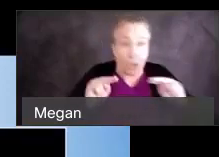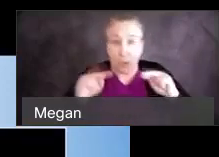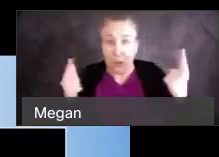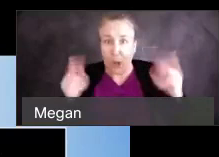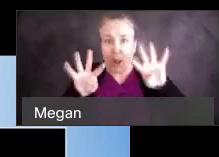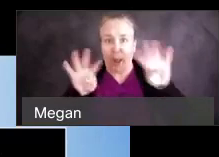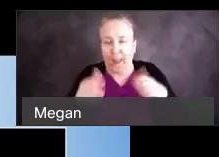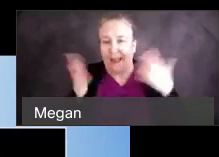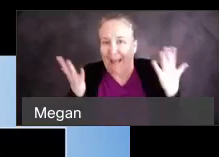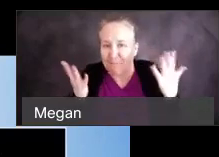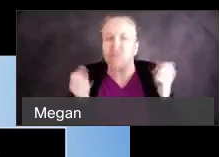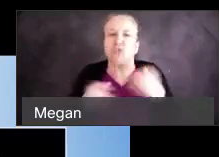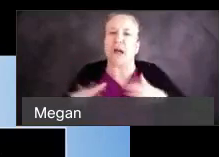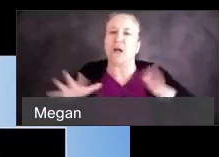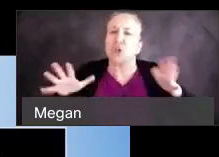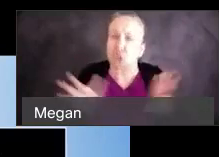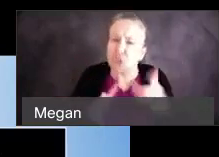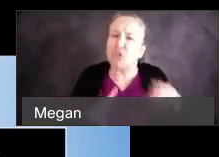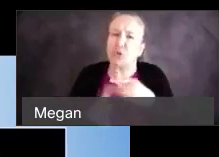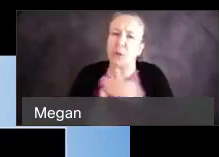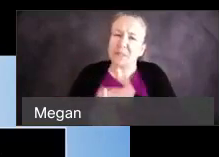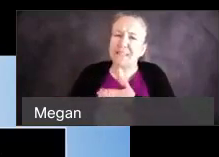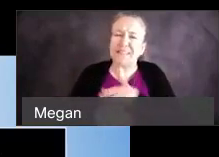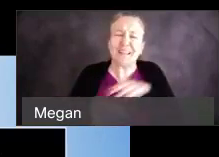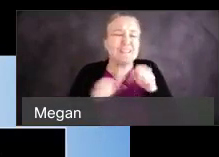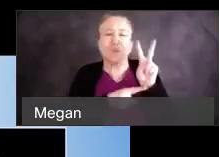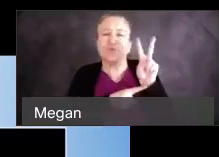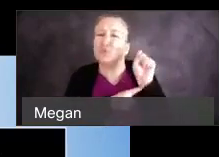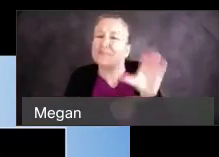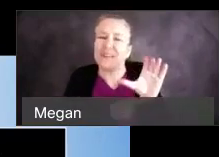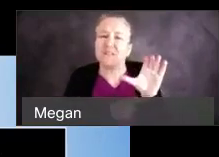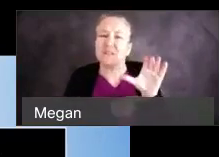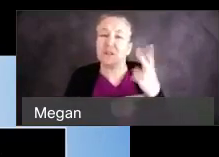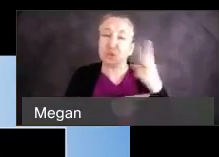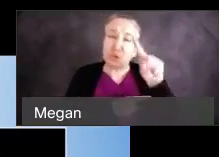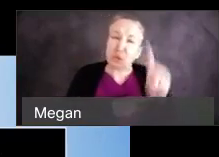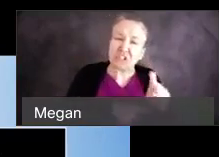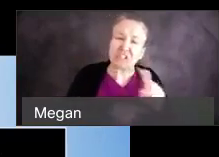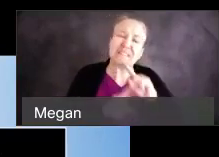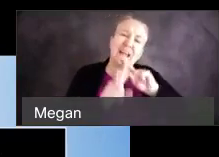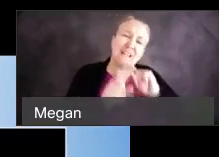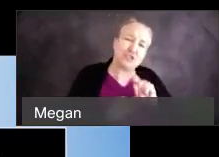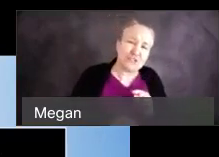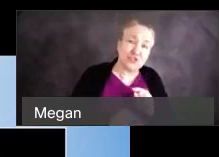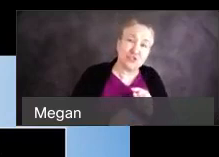people to just take a couple seconds and fill out those two questions. This data is only being